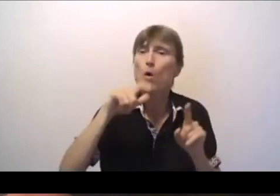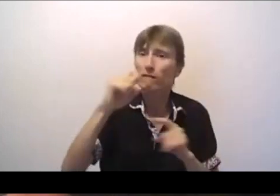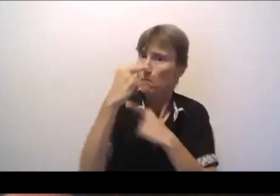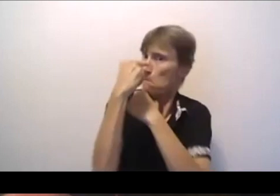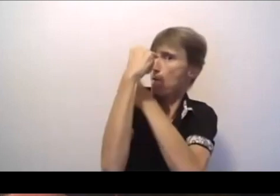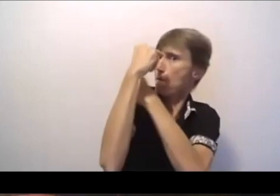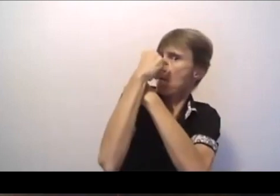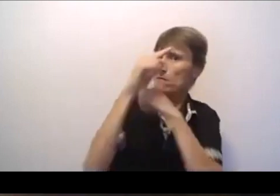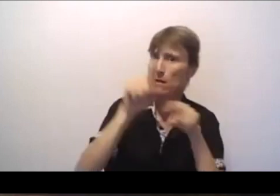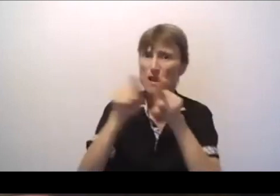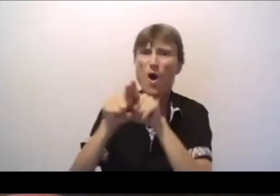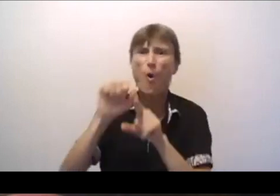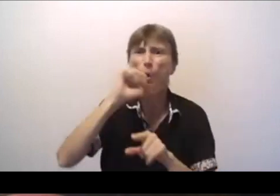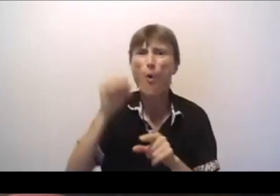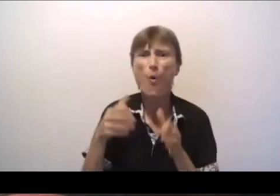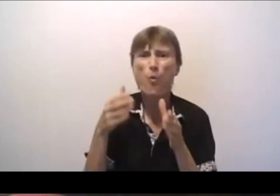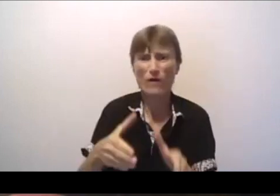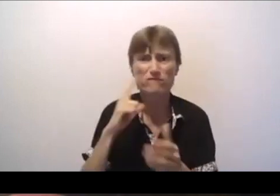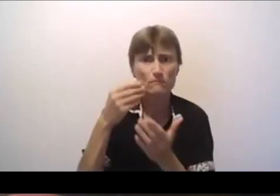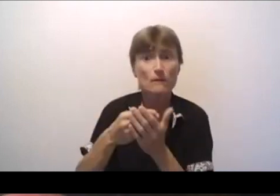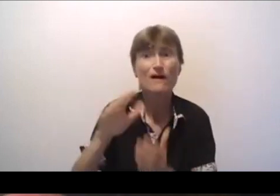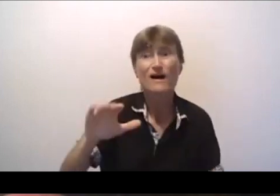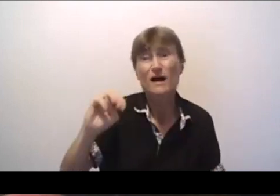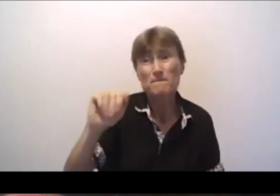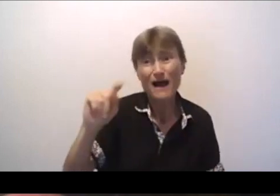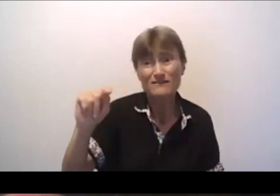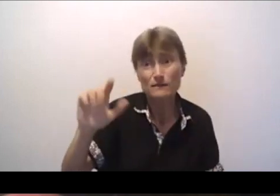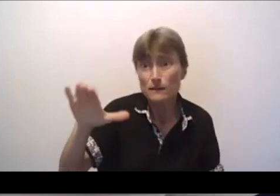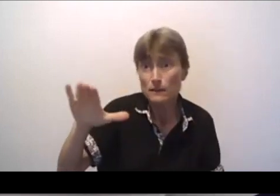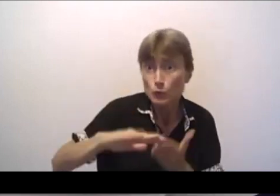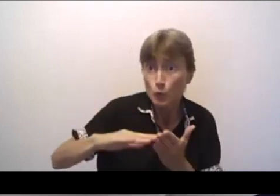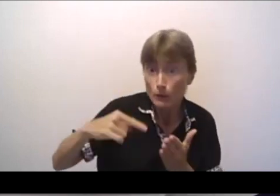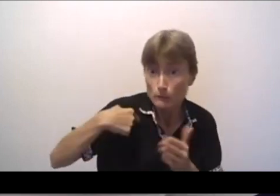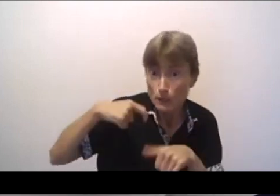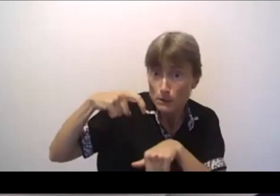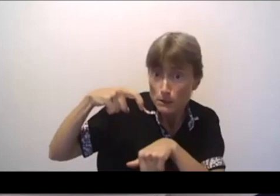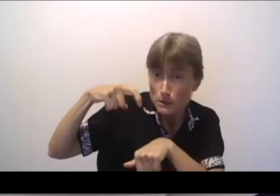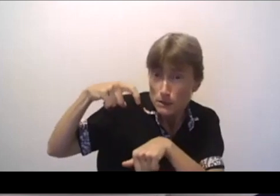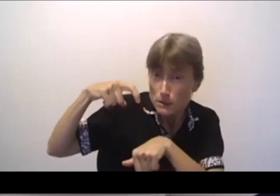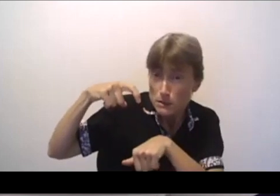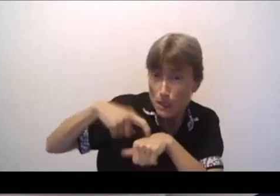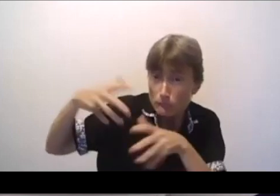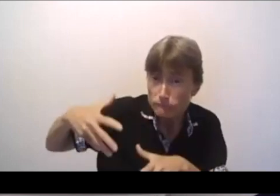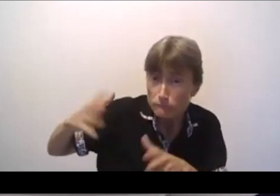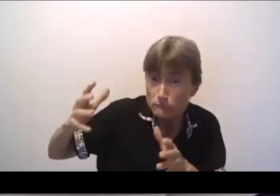reason and matt feel free to flow through am i over time yet i'm just going to jump in i'll give you 30 more seconds sorry clayton